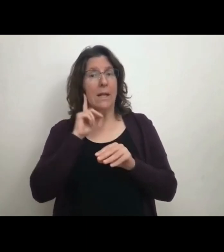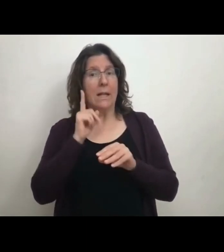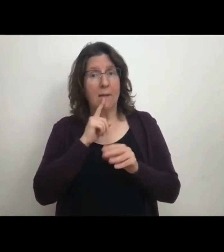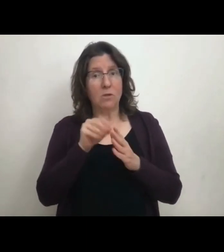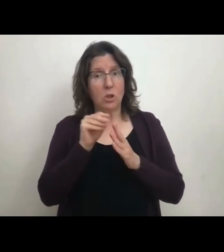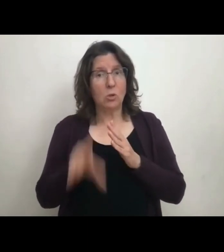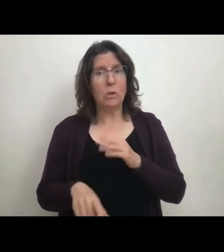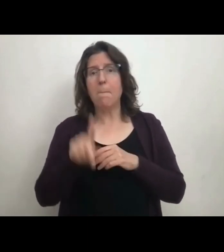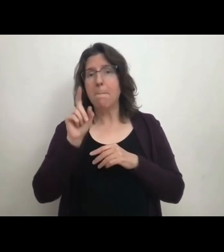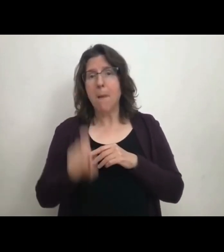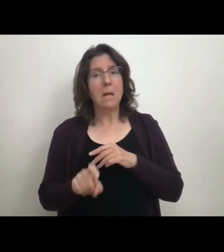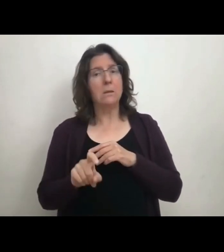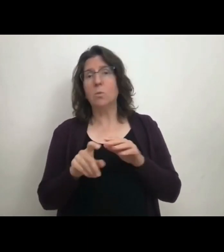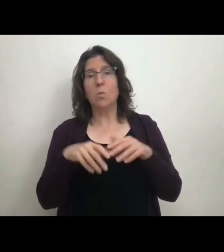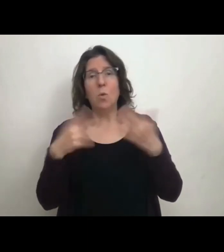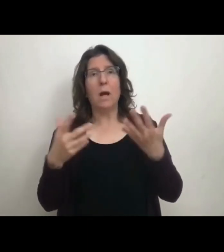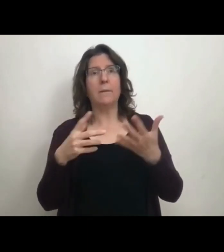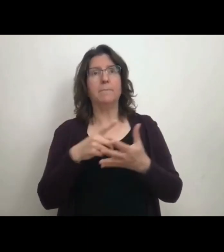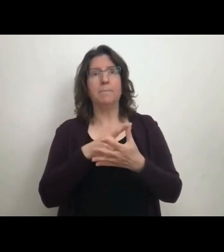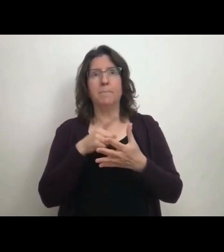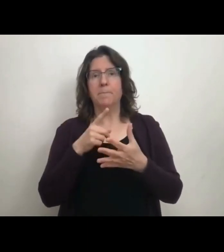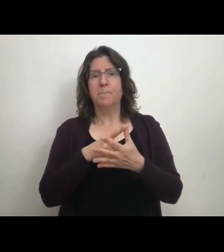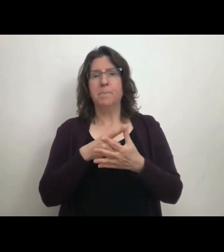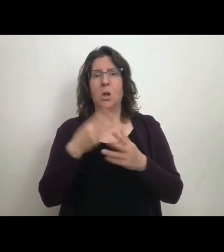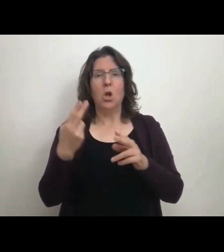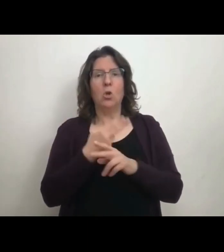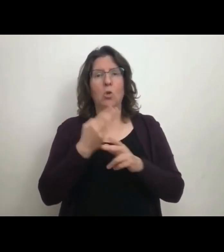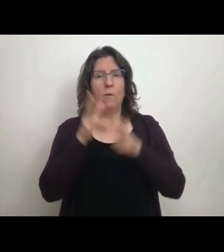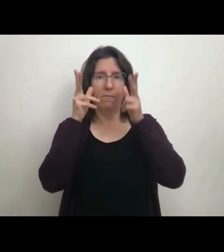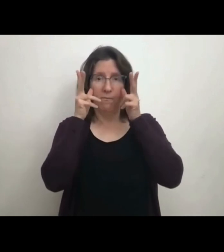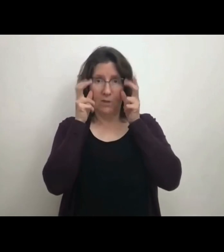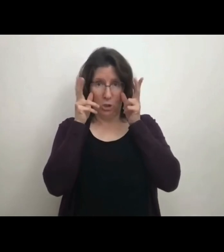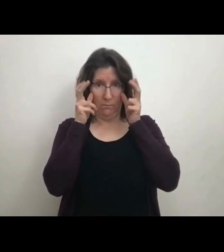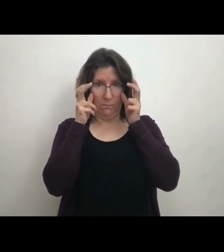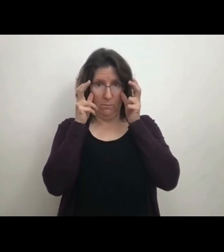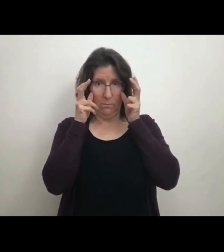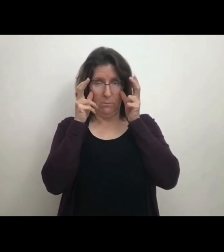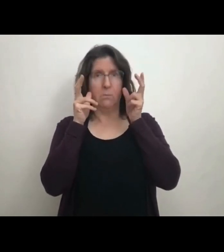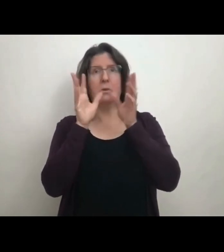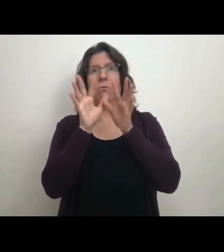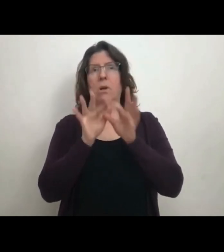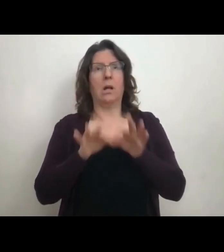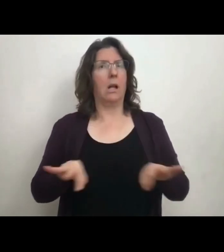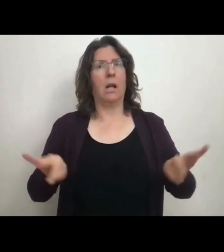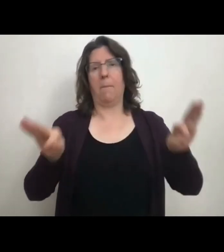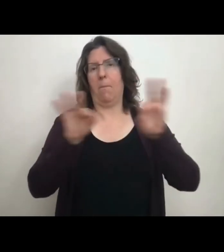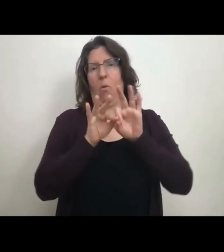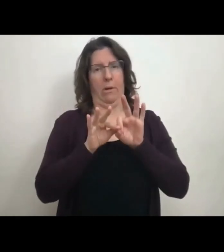1. Culturally appropriate pedagogy for deaf and hard of hearing students must capitalize on vision.